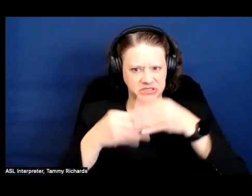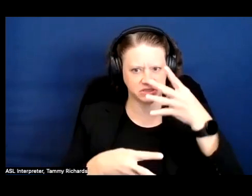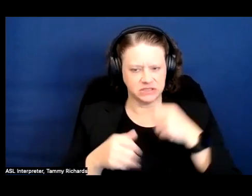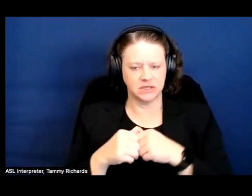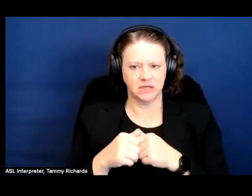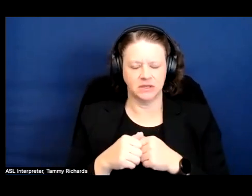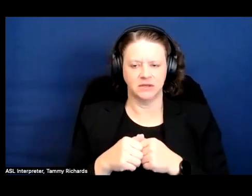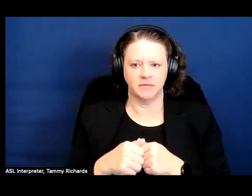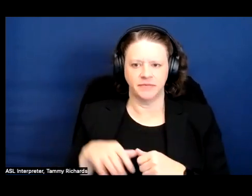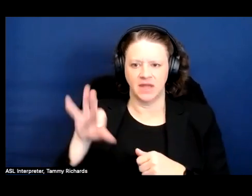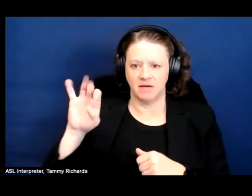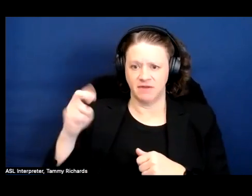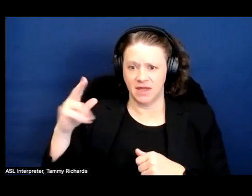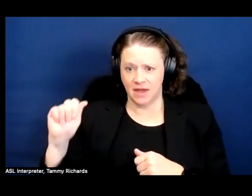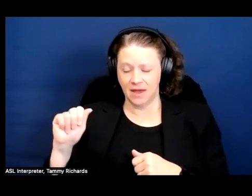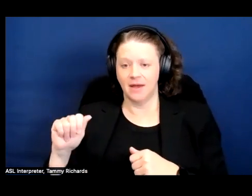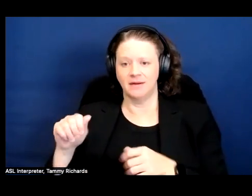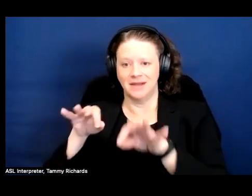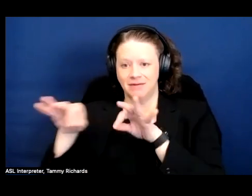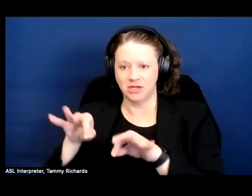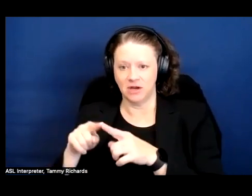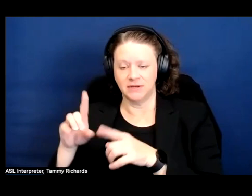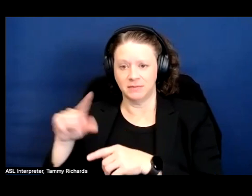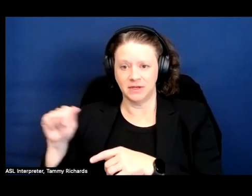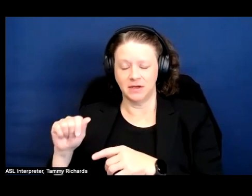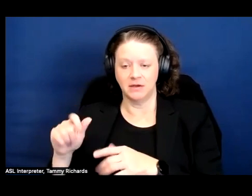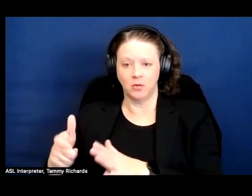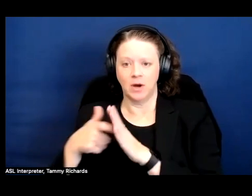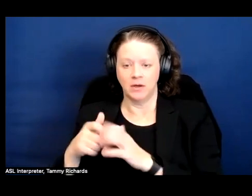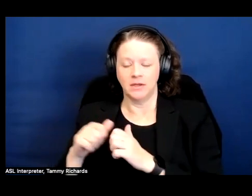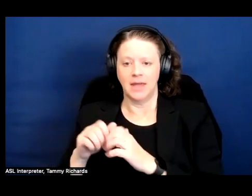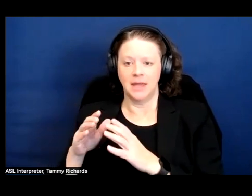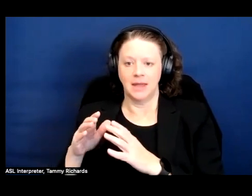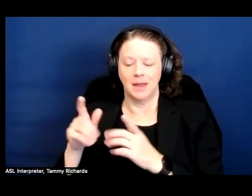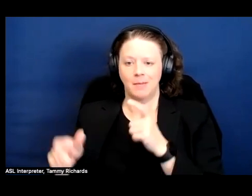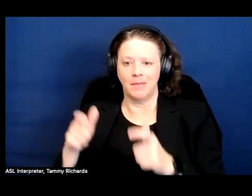expand the definition of source of income, protected source of income,